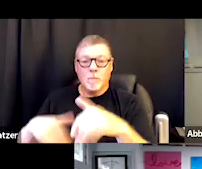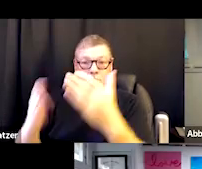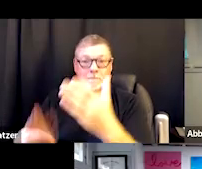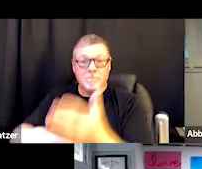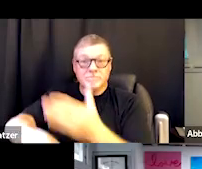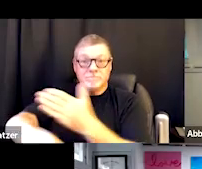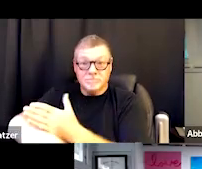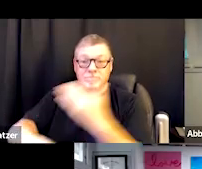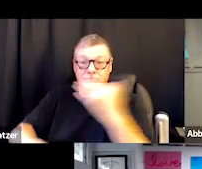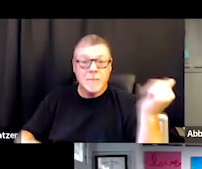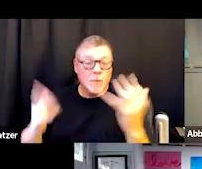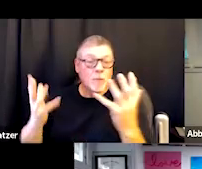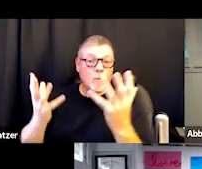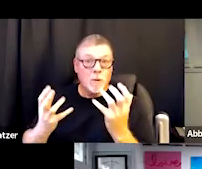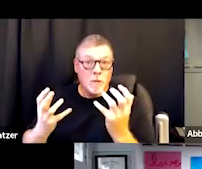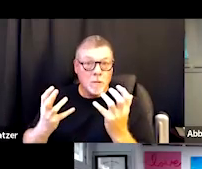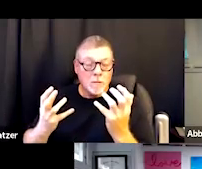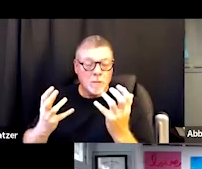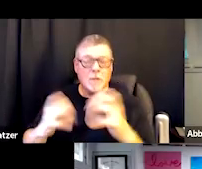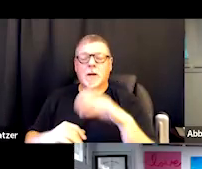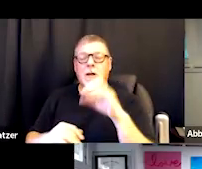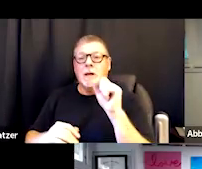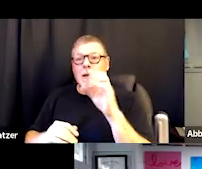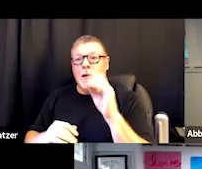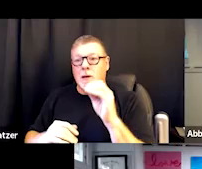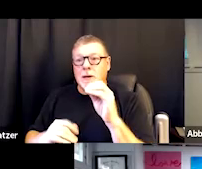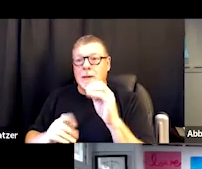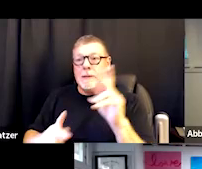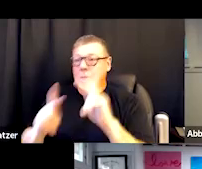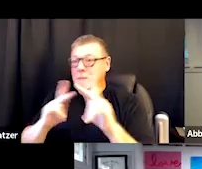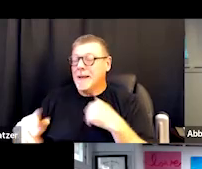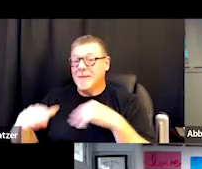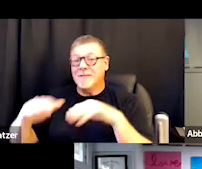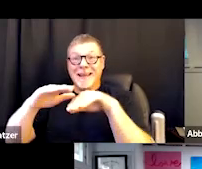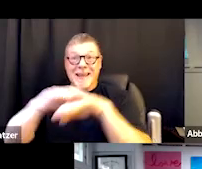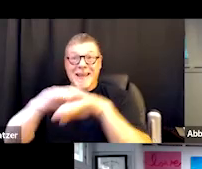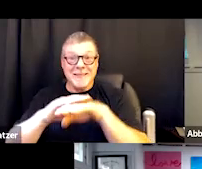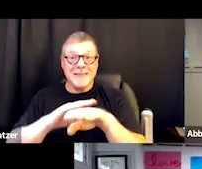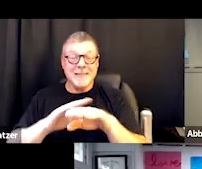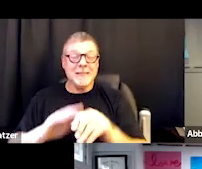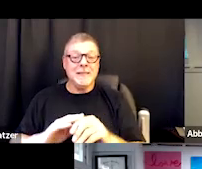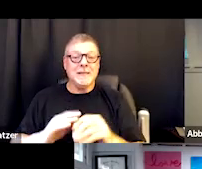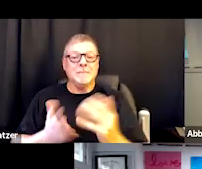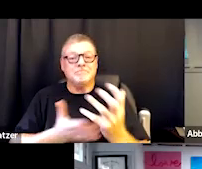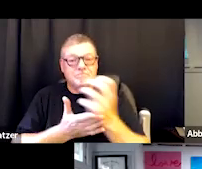And they want to have people accessing this stabilizing income and health insurance